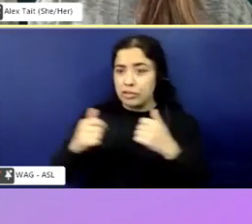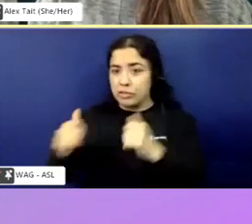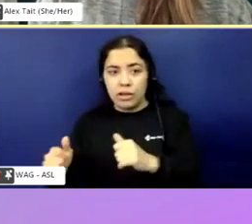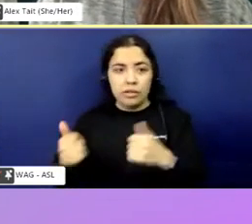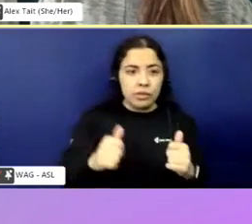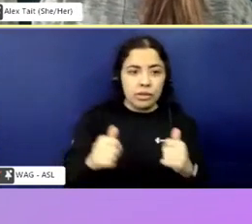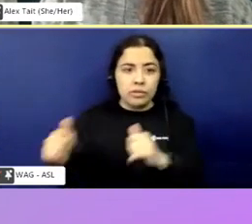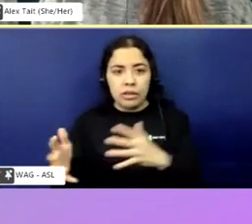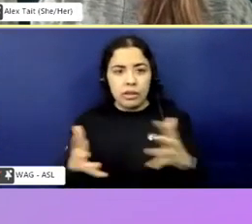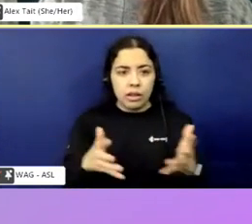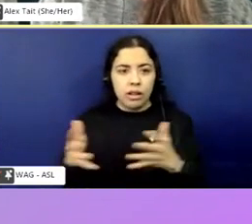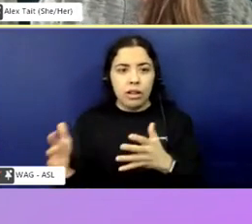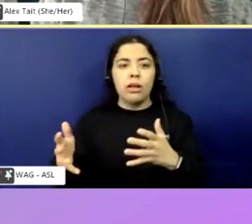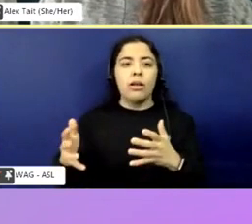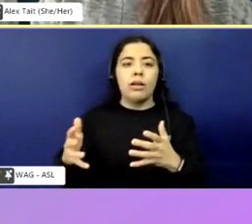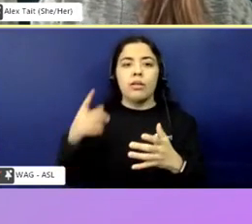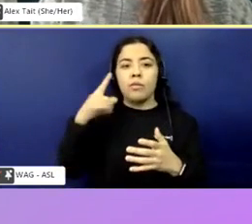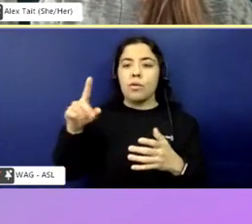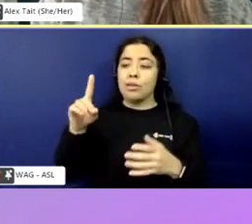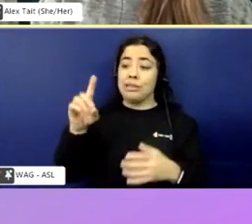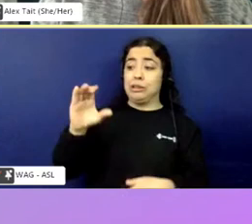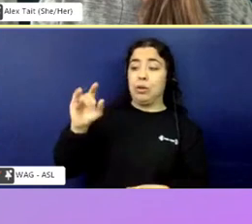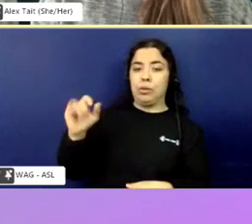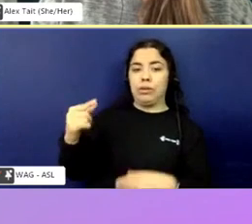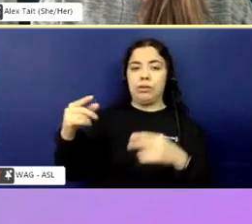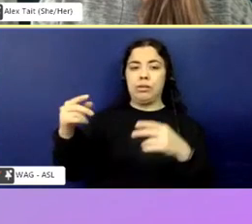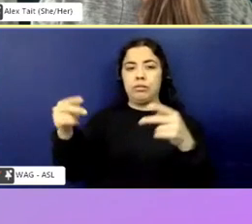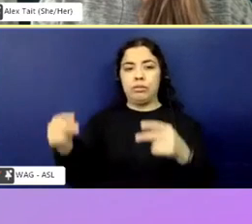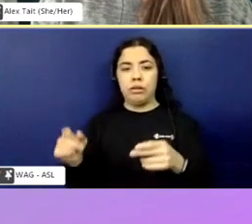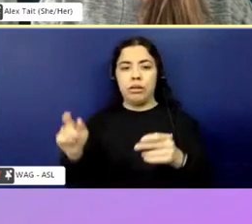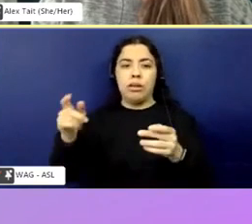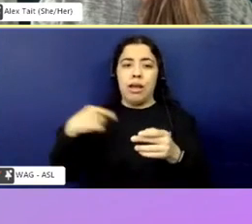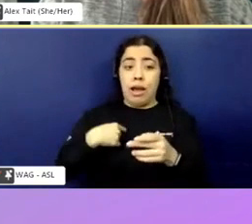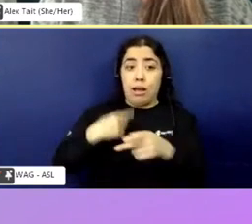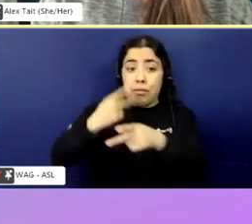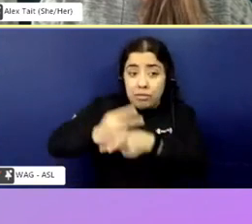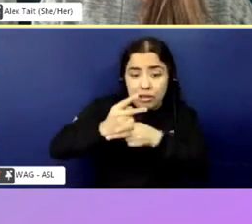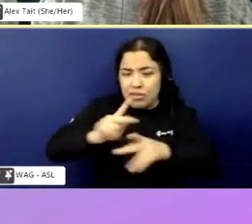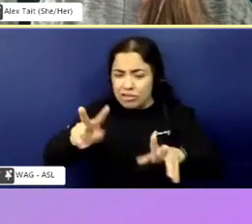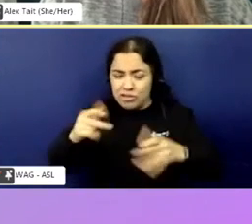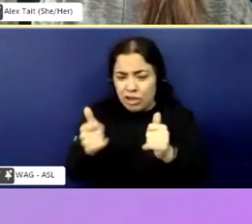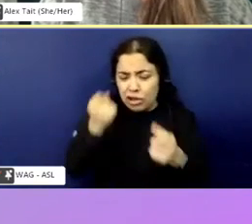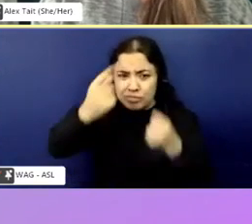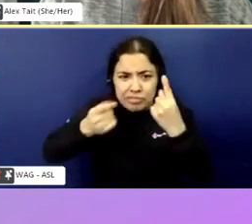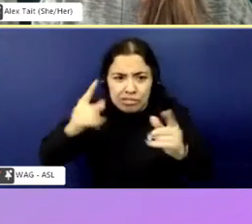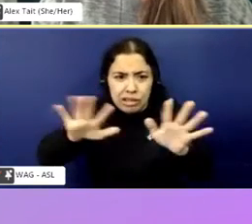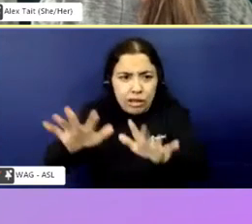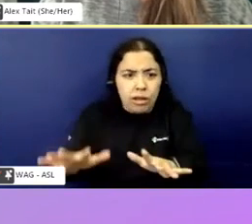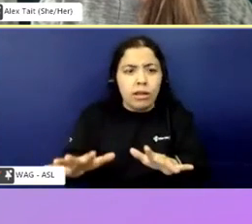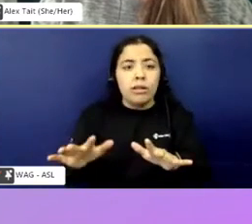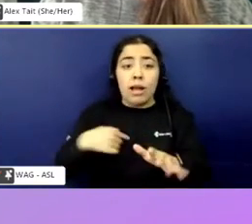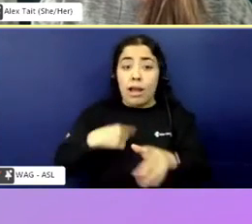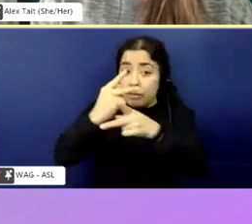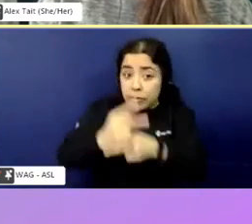either of these two agencies. In three tries for both at decoding. And yet, I'm a